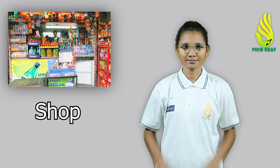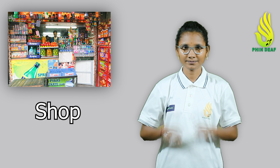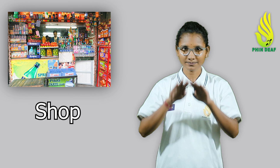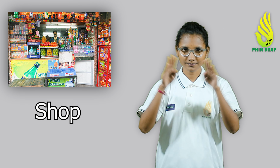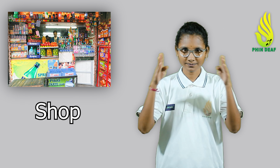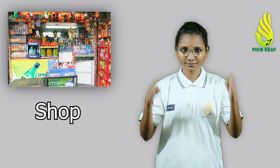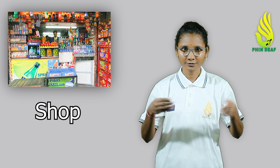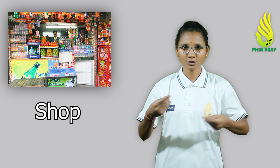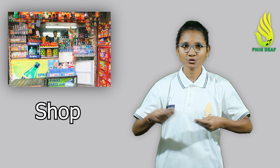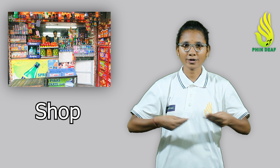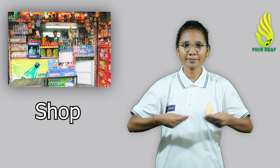Shop